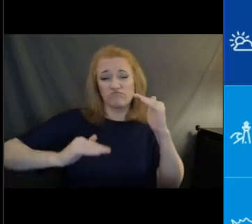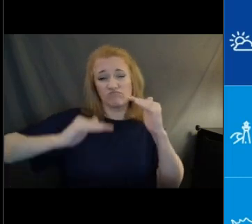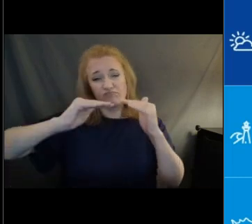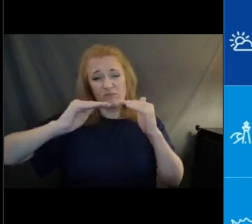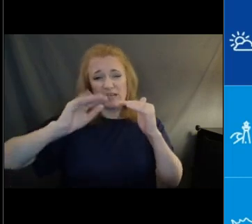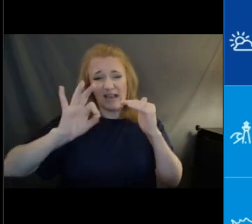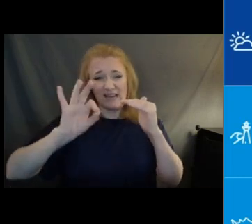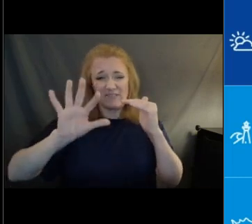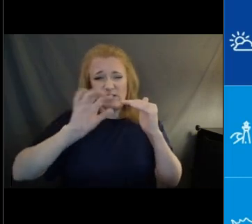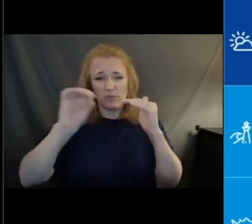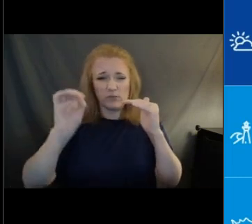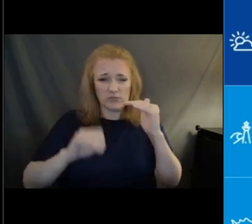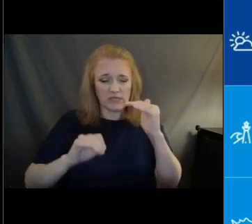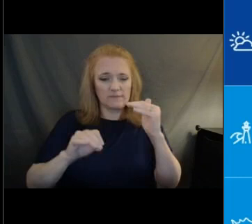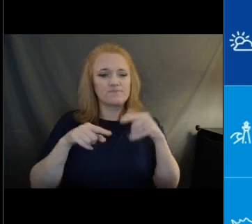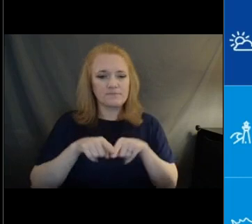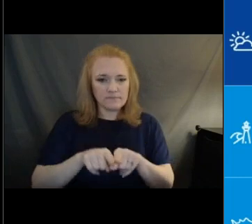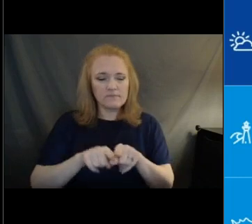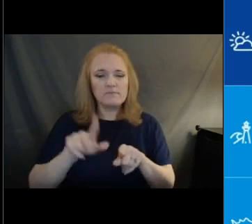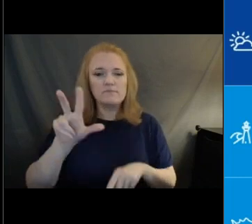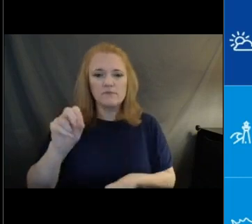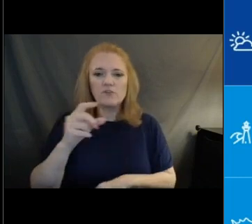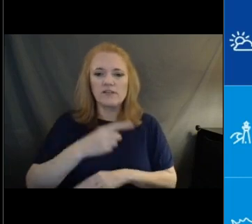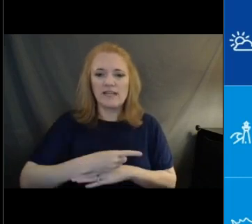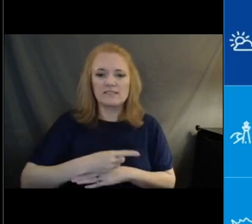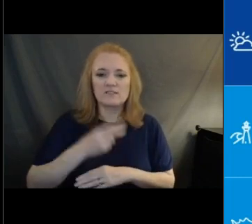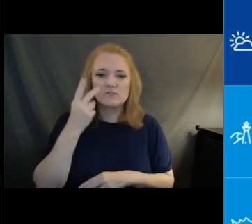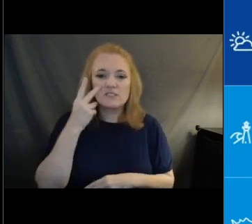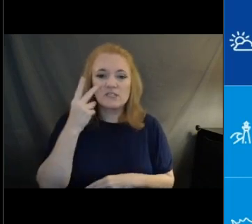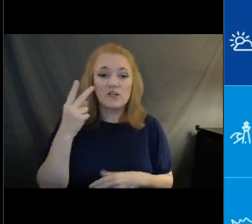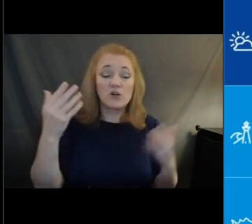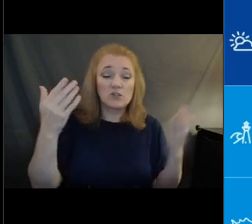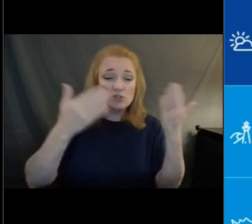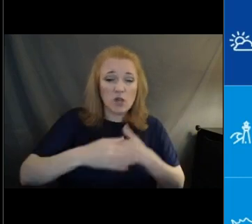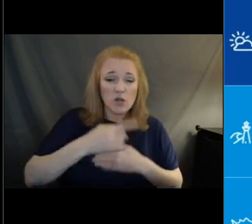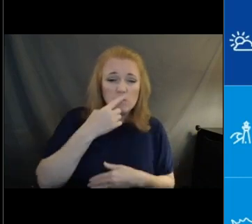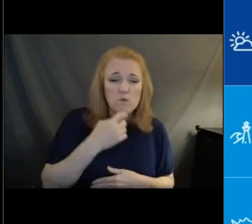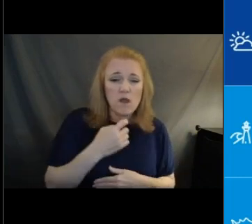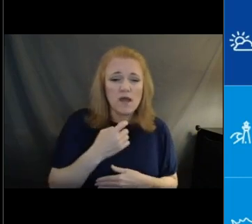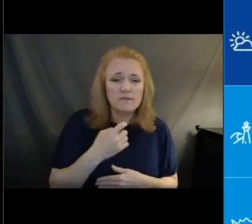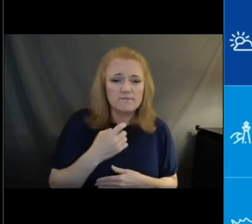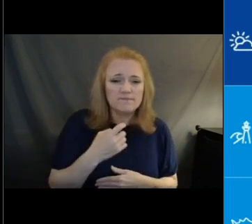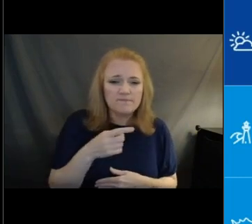during the 30 days, where the darker red there indicates greater than 20 days and it decreases to